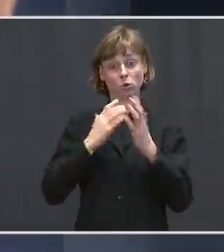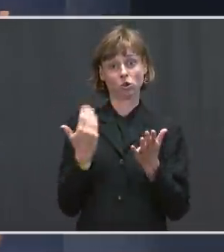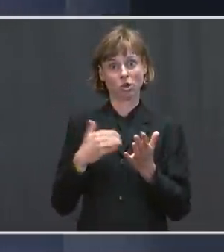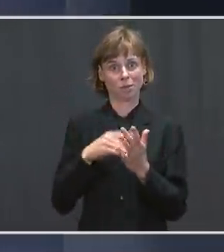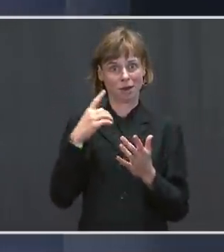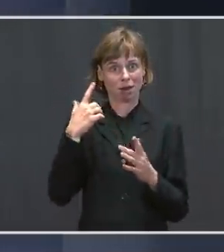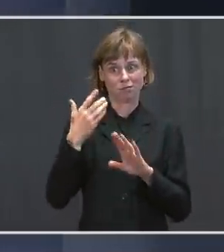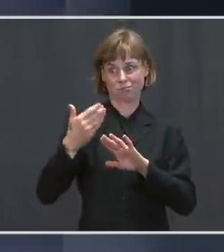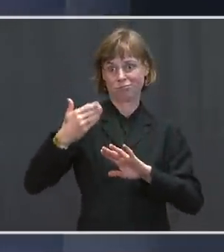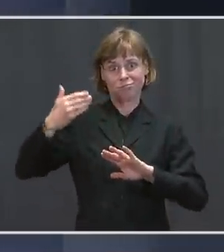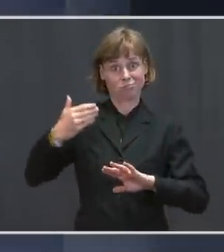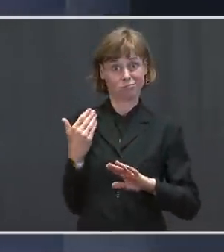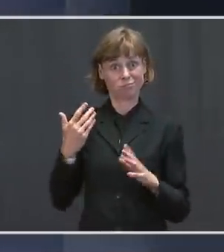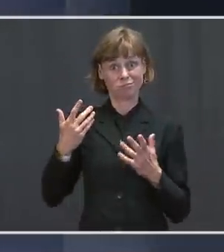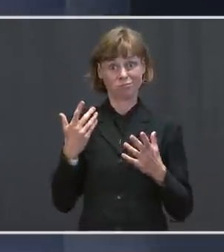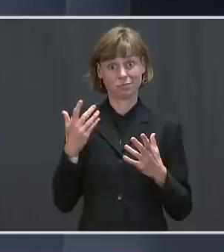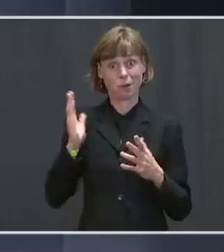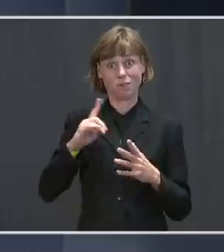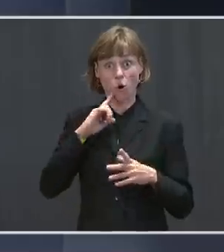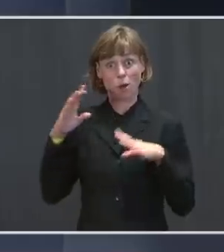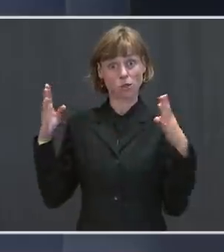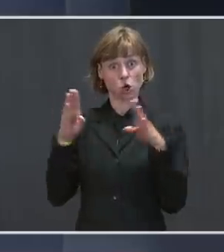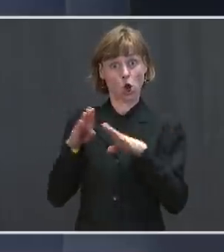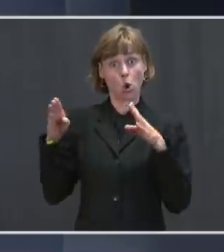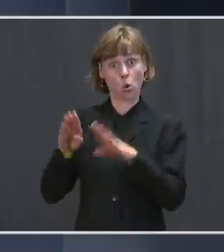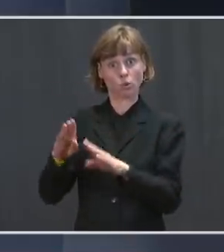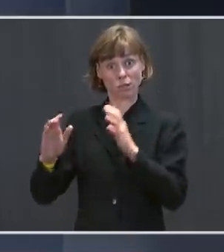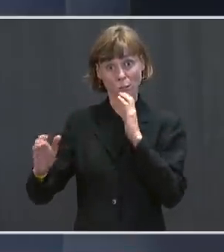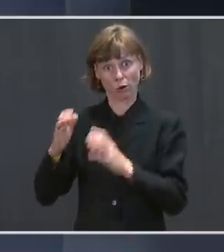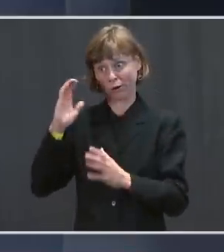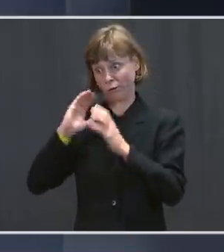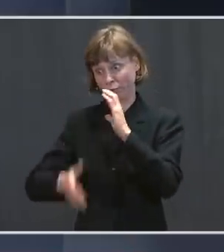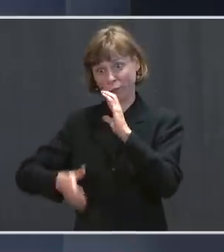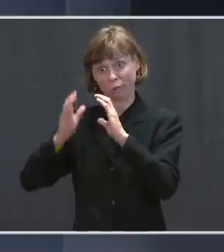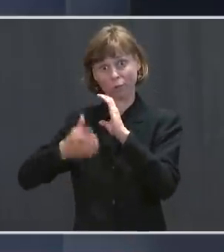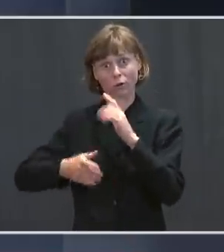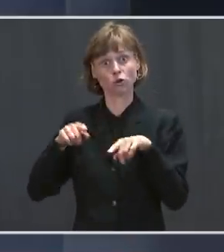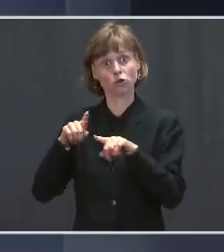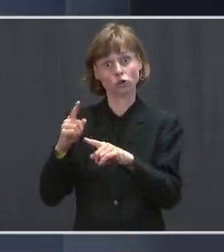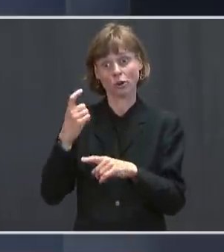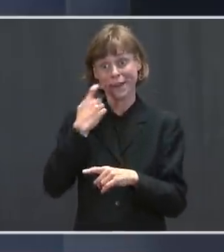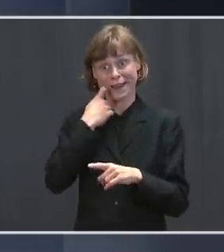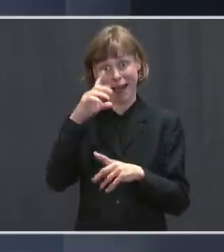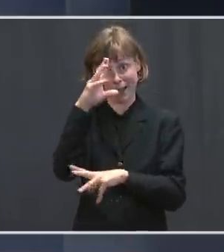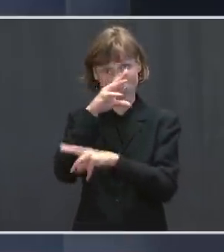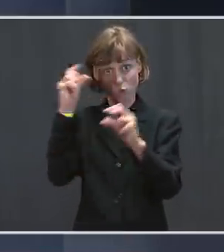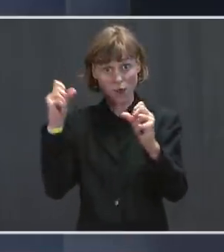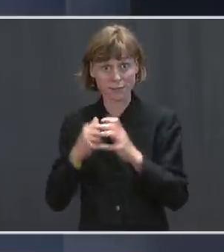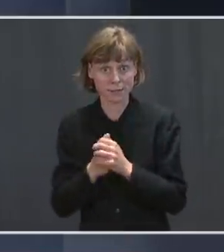according to governors during the last administration and ensuring, which is one of the things that governors have requested,